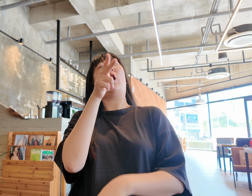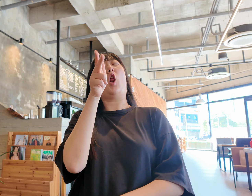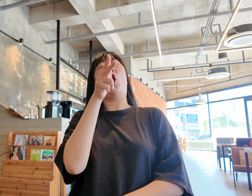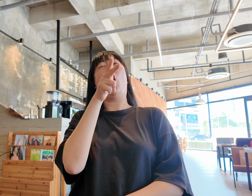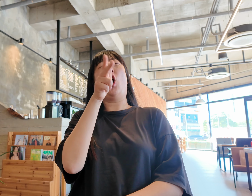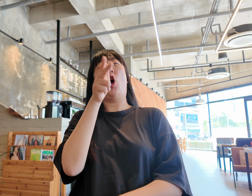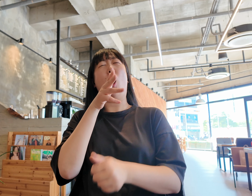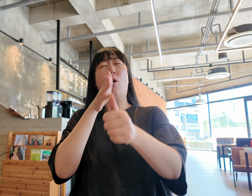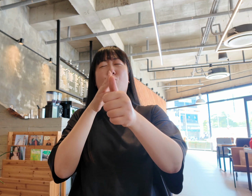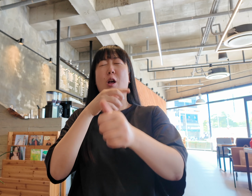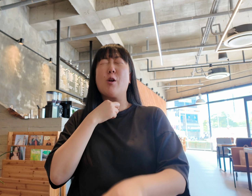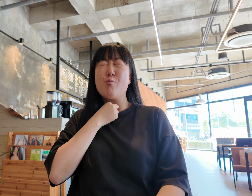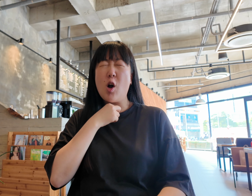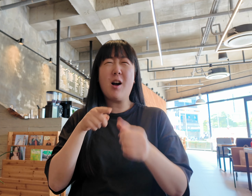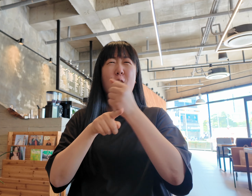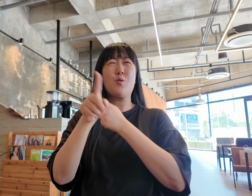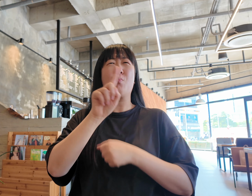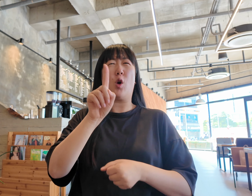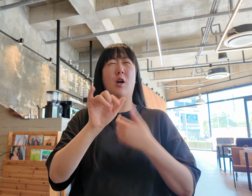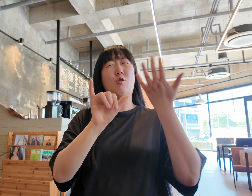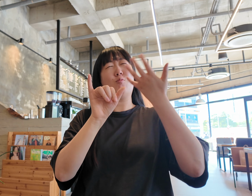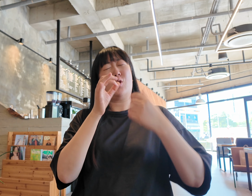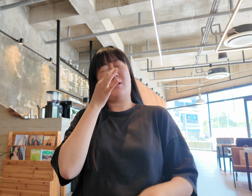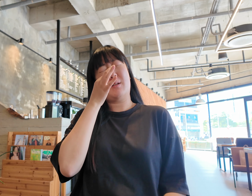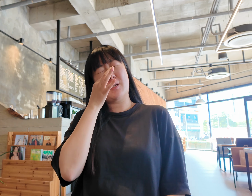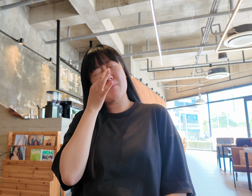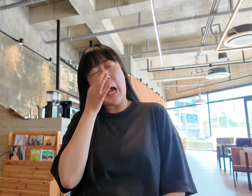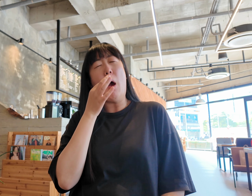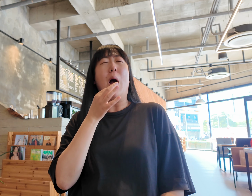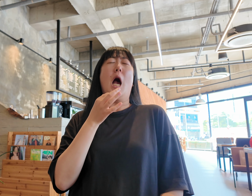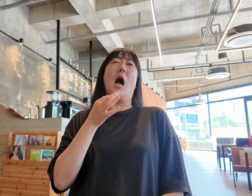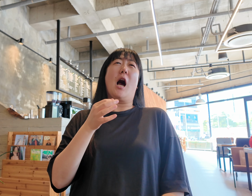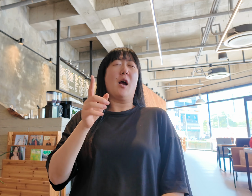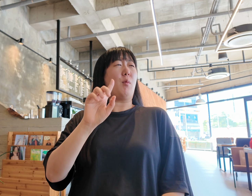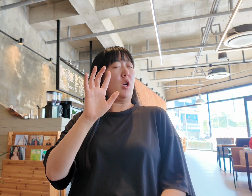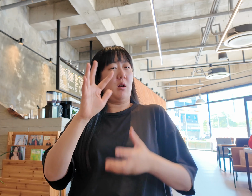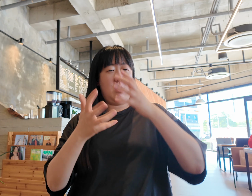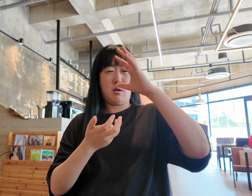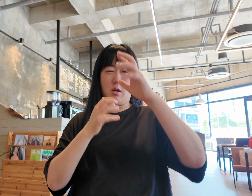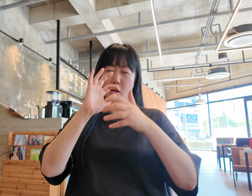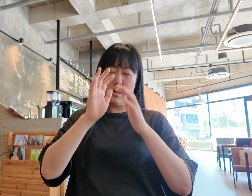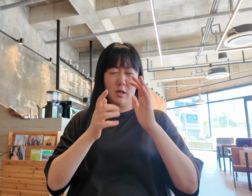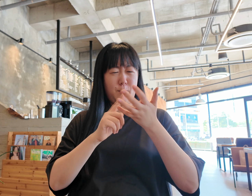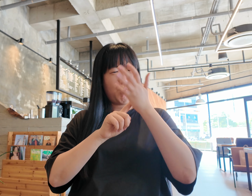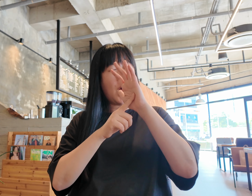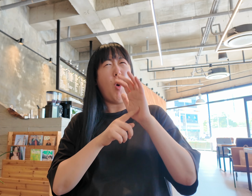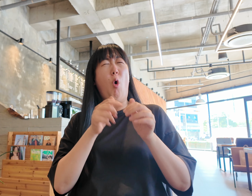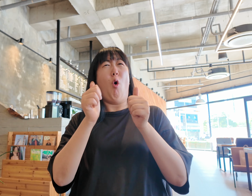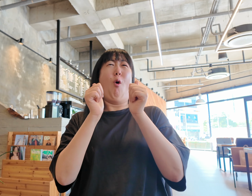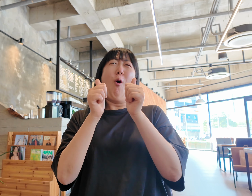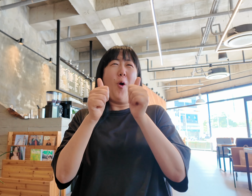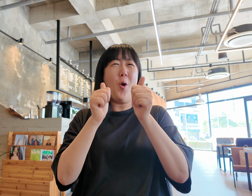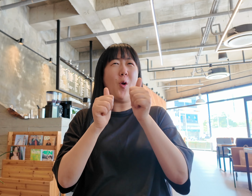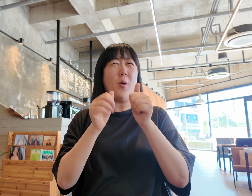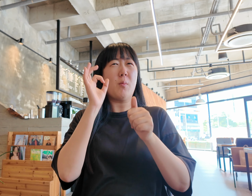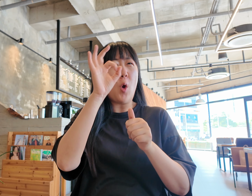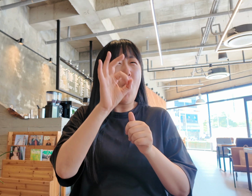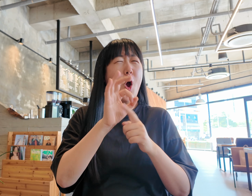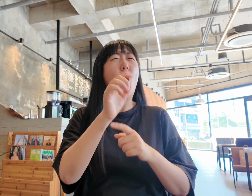The reason I wanted to ask you to film it is that when I watch your videos, I really like the way it implements and expresses sign language.